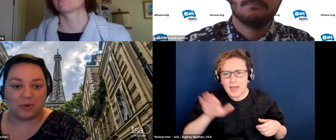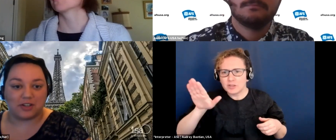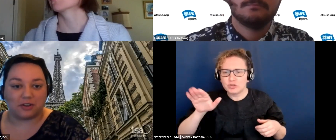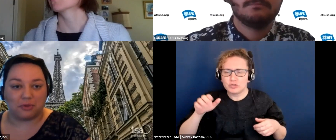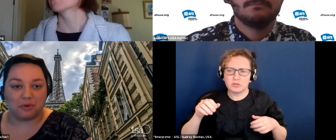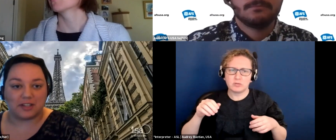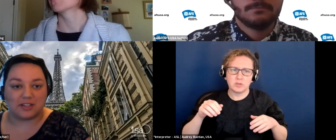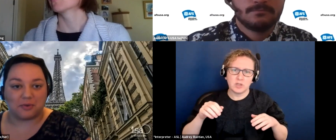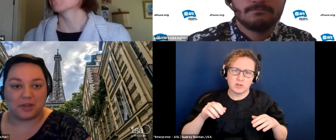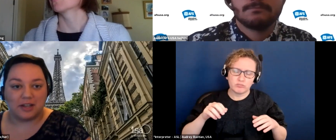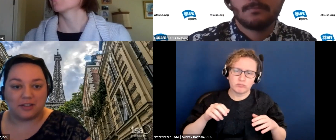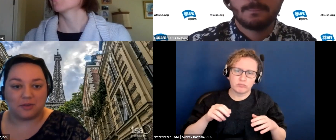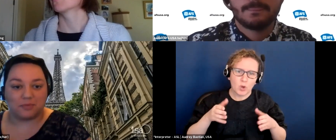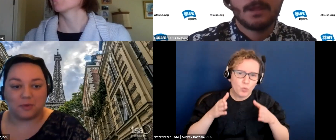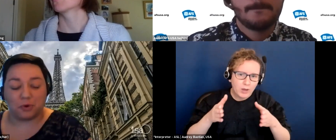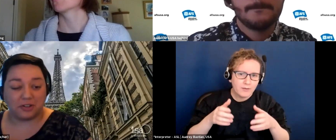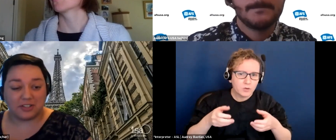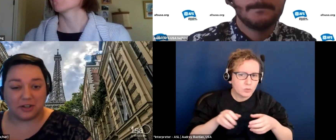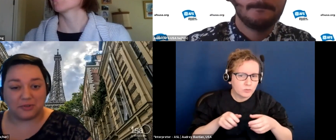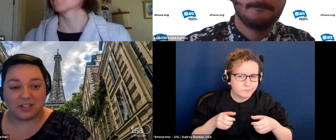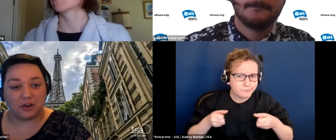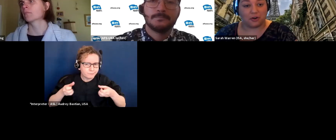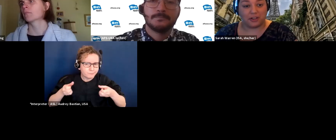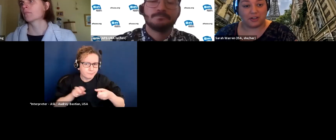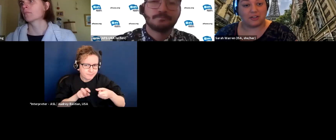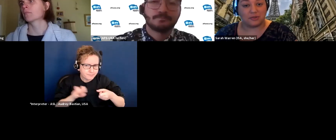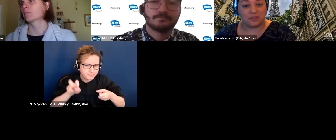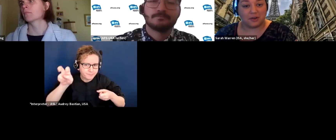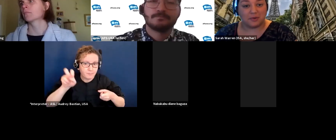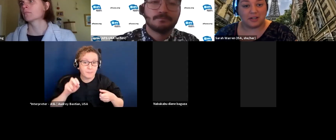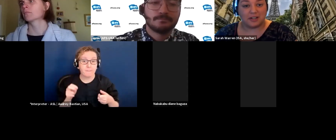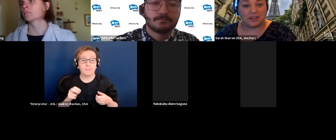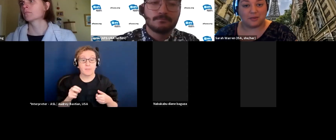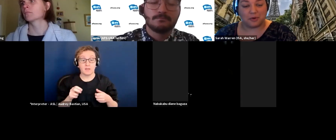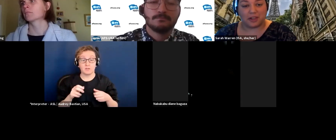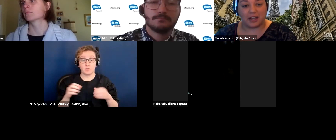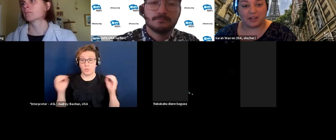we talk you through. The more you disclosed and the earlier you do so, the more likely